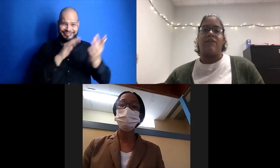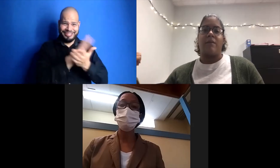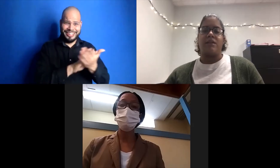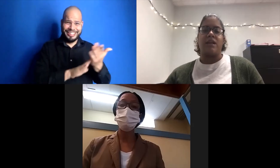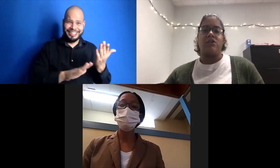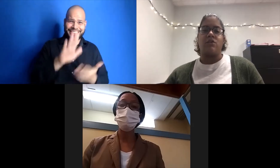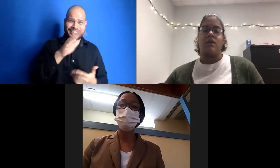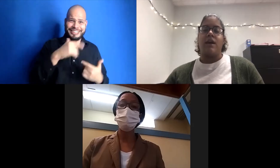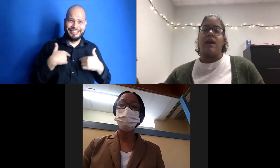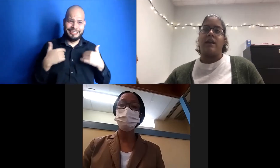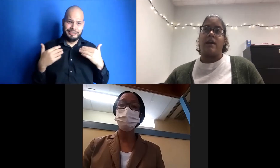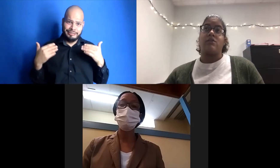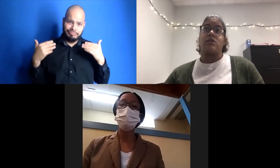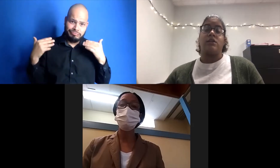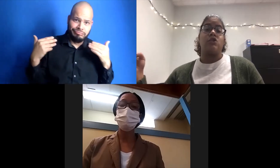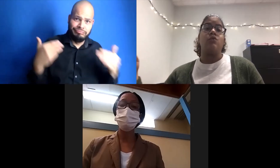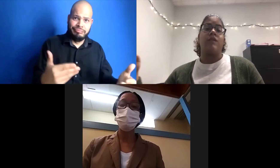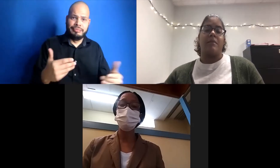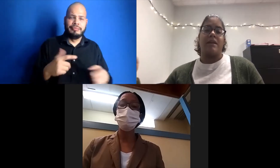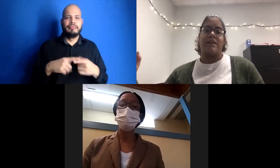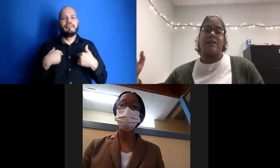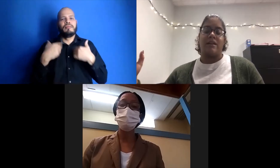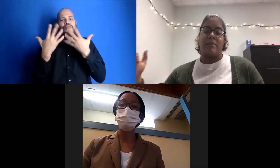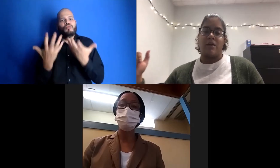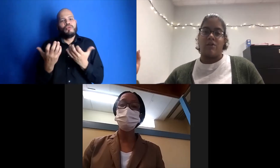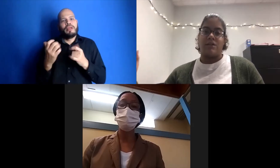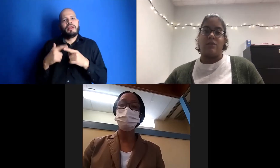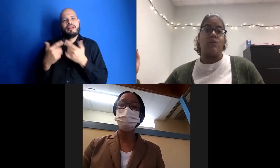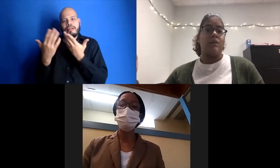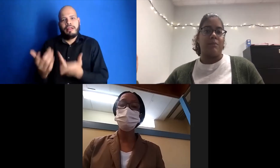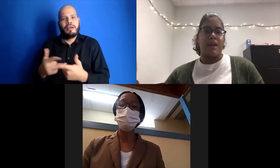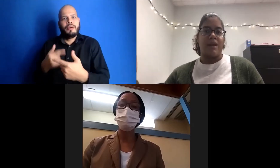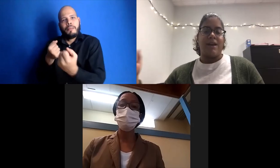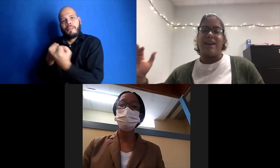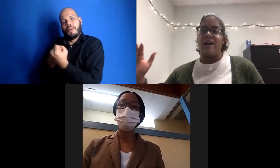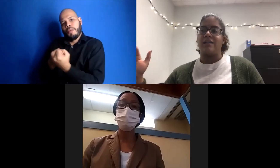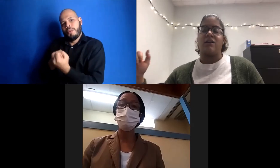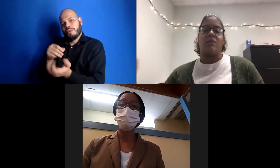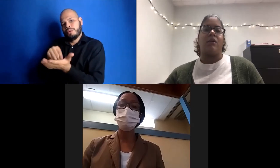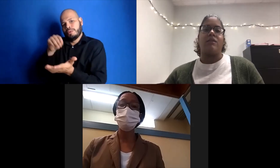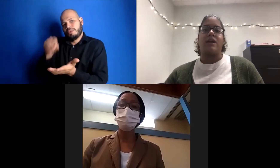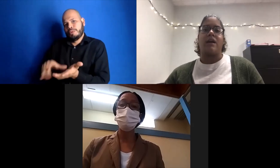potential and actually two of them and ended up at RIT with me and I saw them all the time and